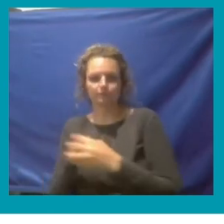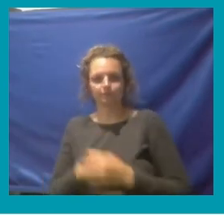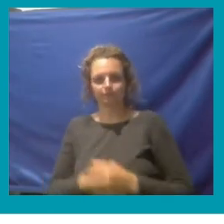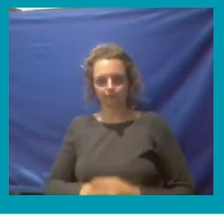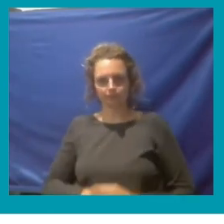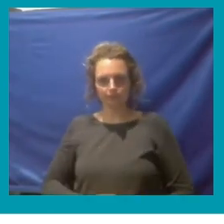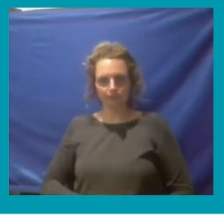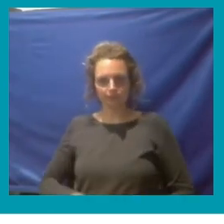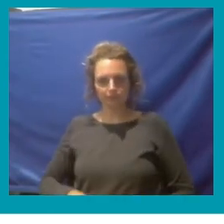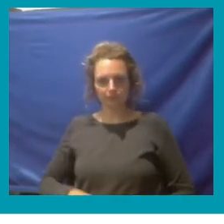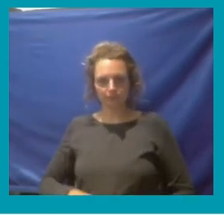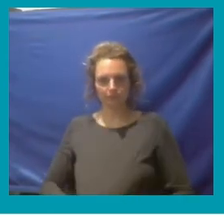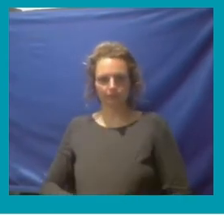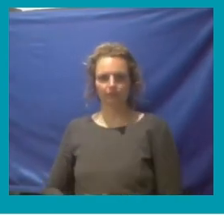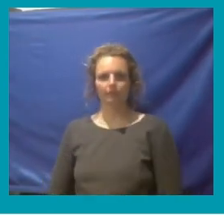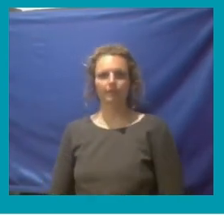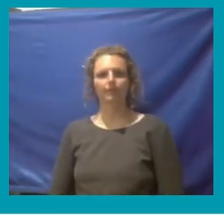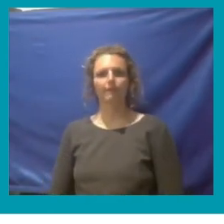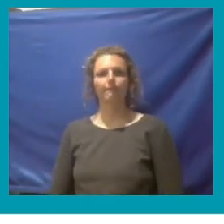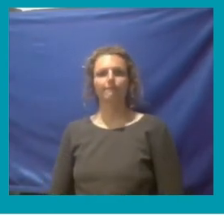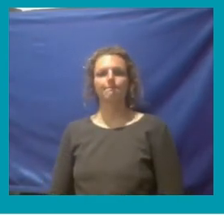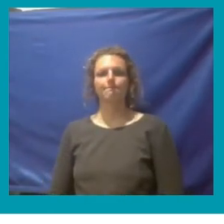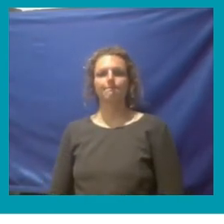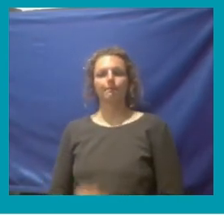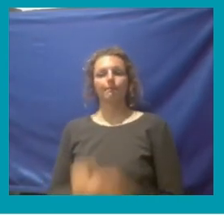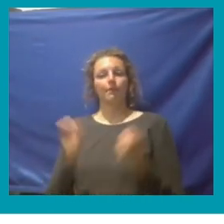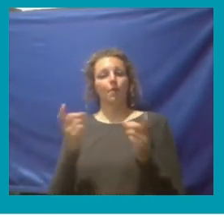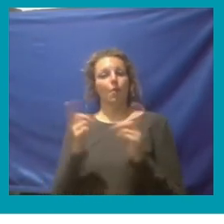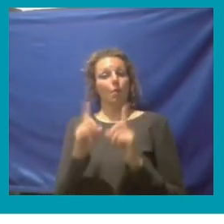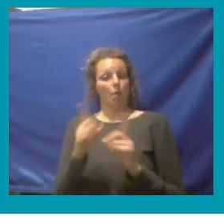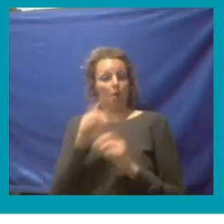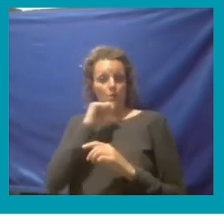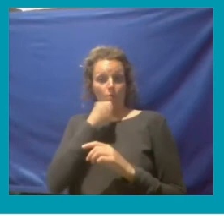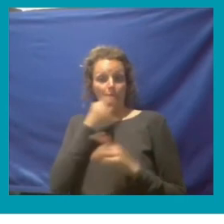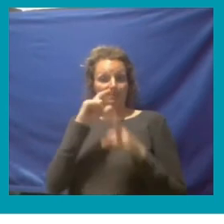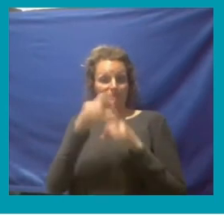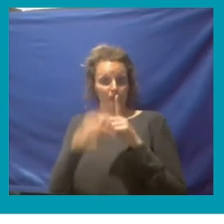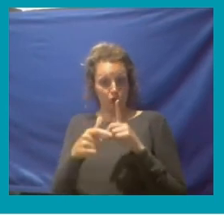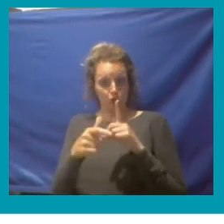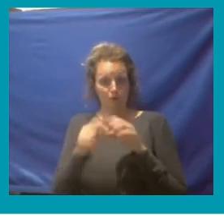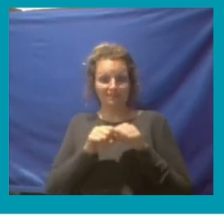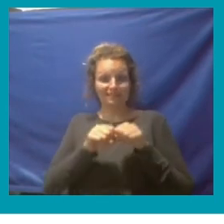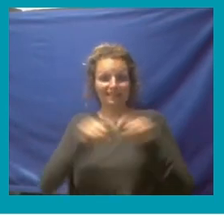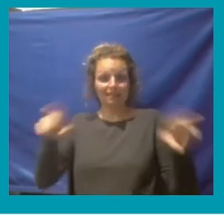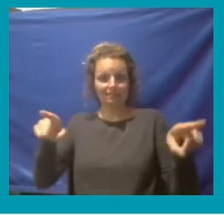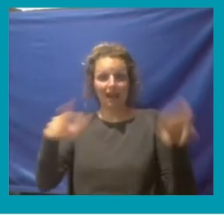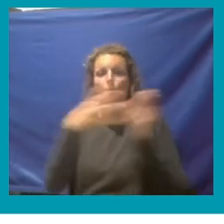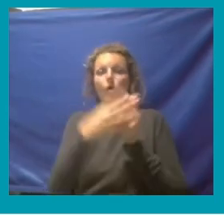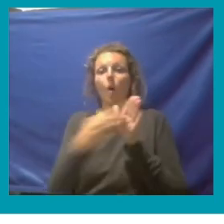So what we're planning to do is send out a copy of the recording of this video, so I notice that some weren't